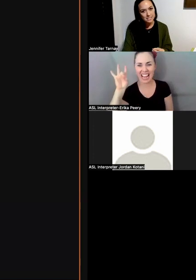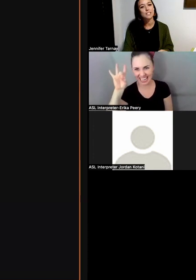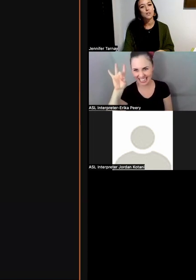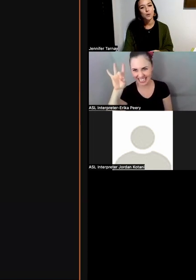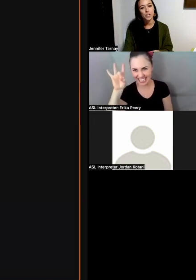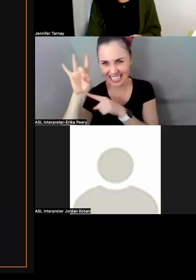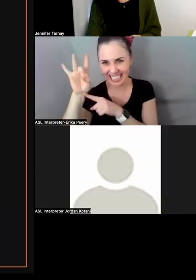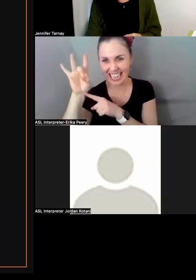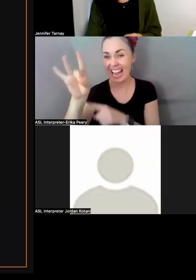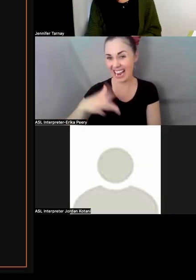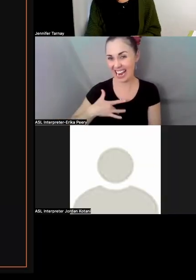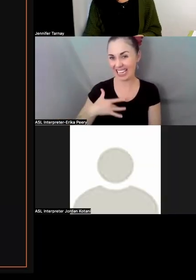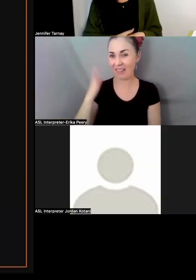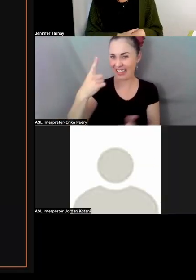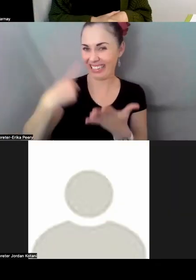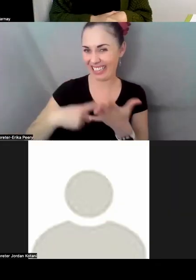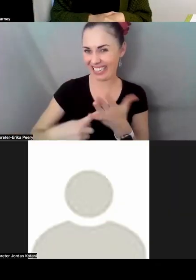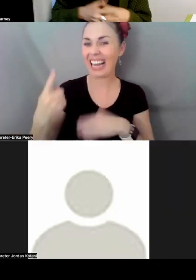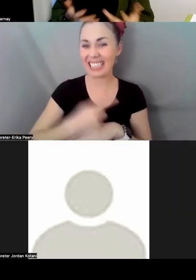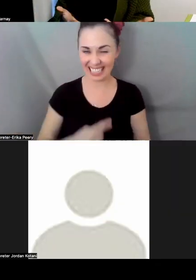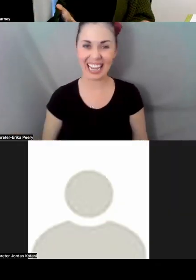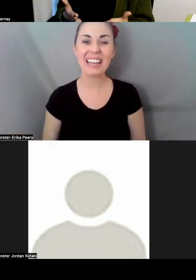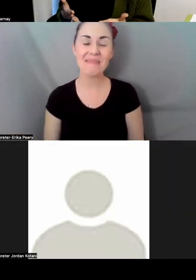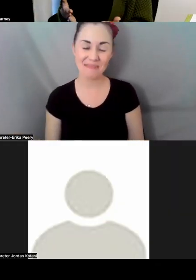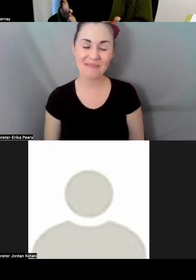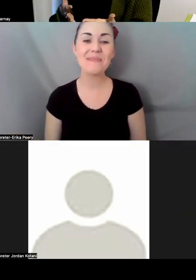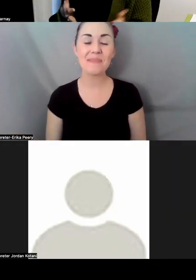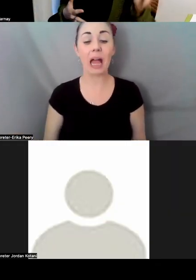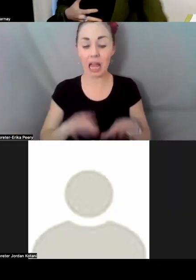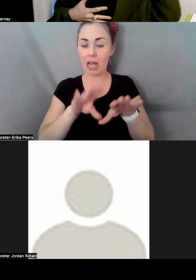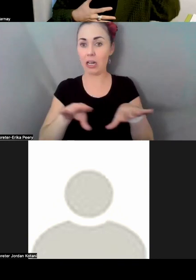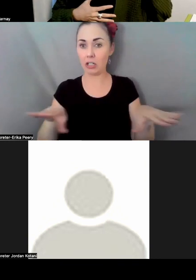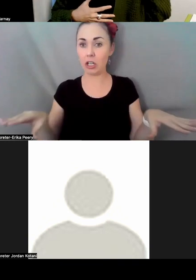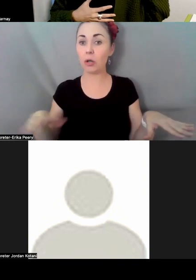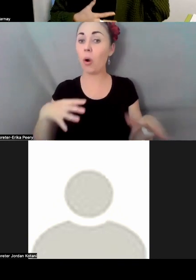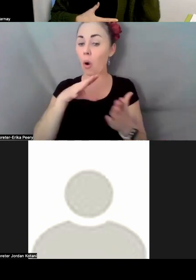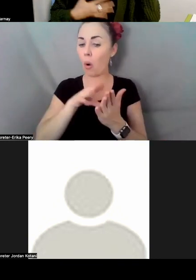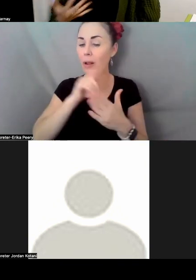Eight senses we're going to talk about today. As children, we often learn about five senses.